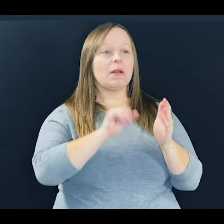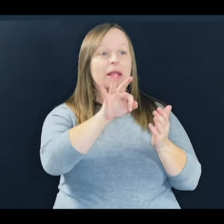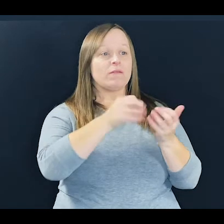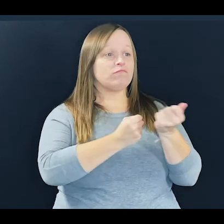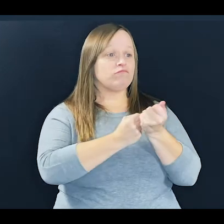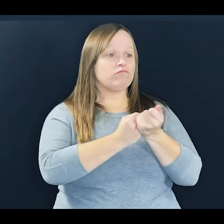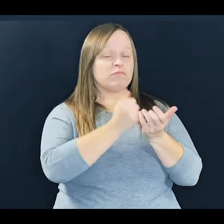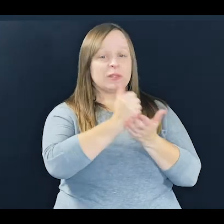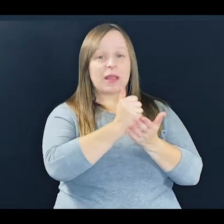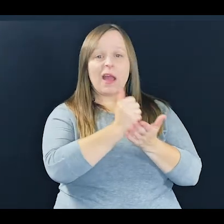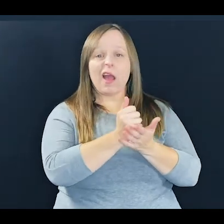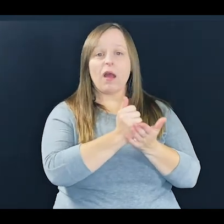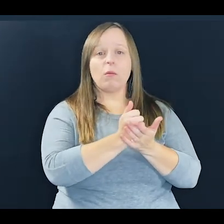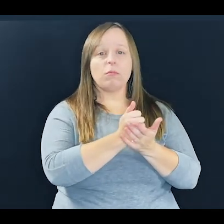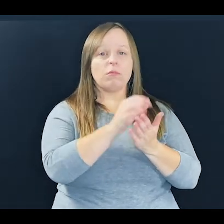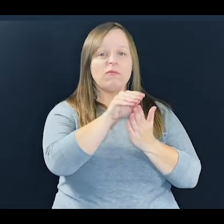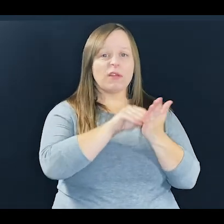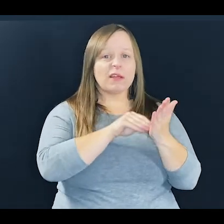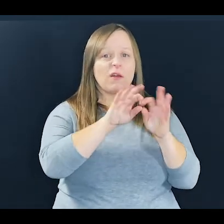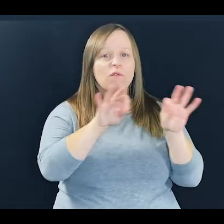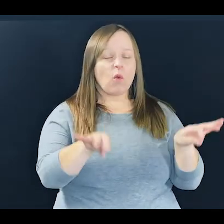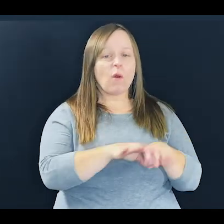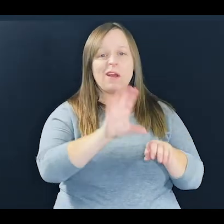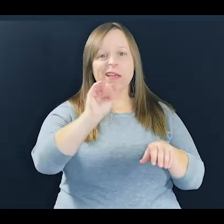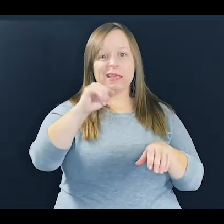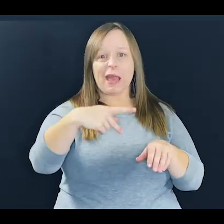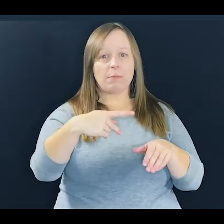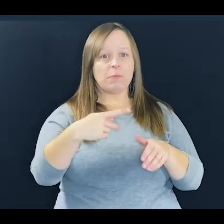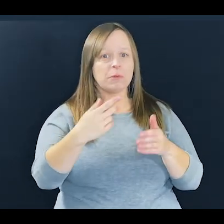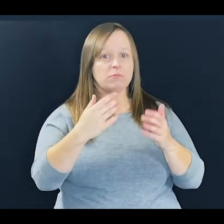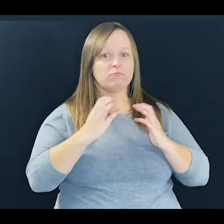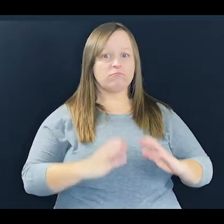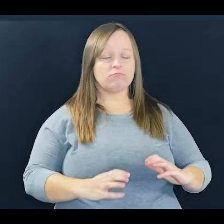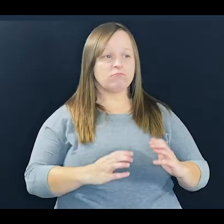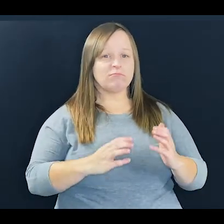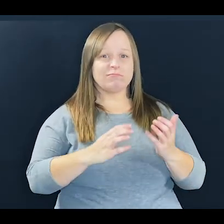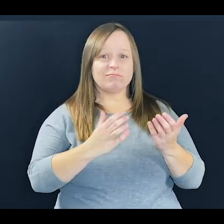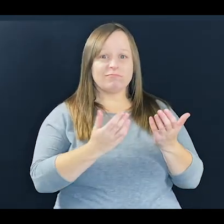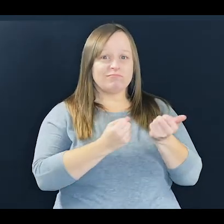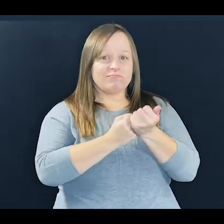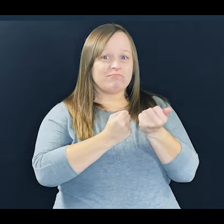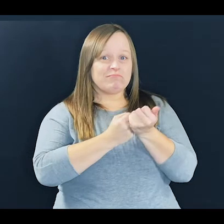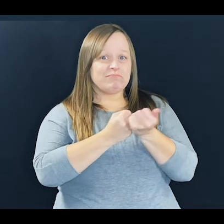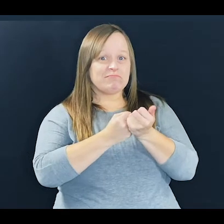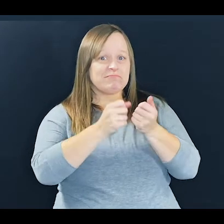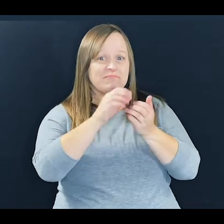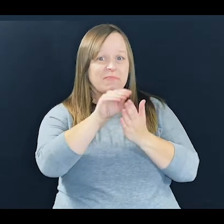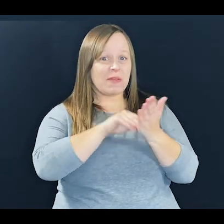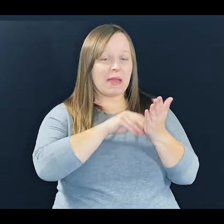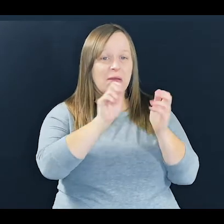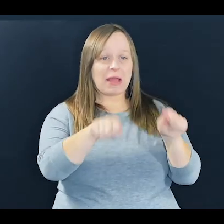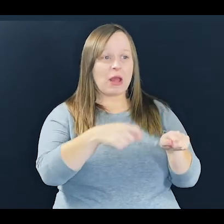If you need assistance with filling out the form, CAP would be more than happy to help you in assisting filling out the form.